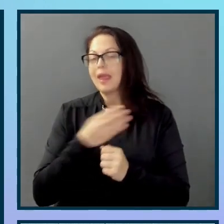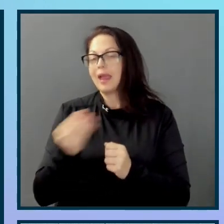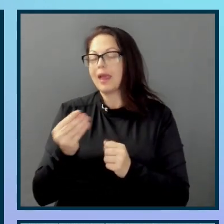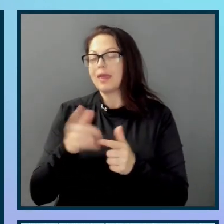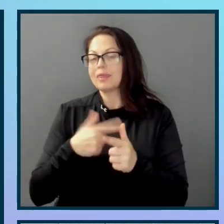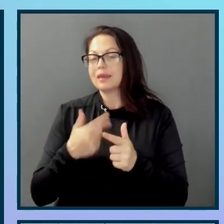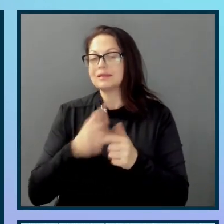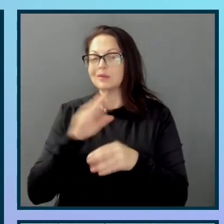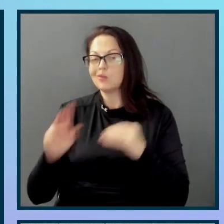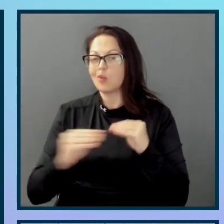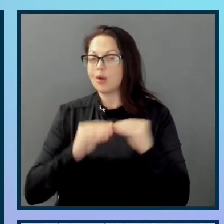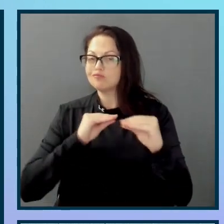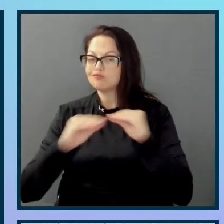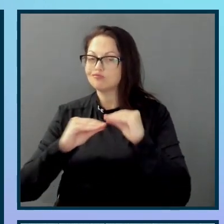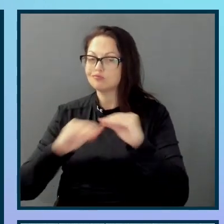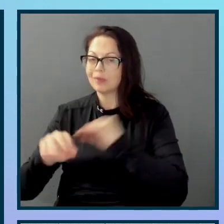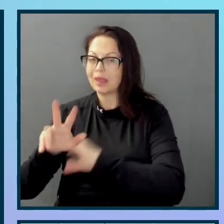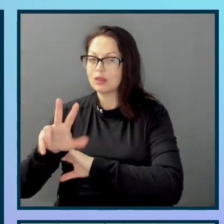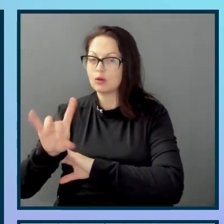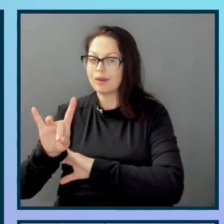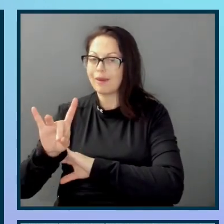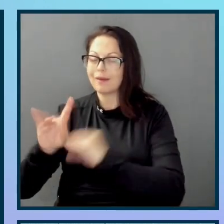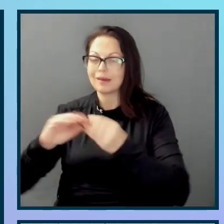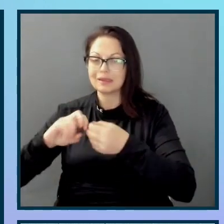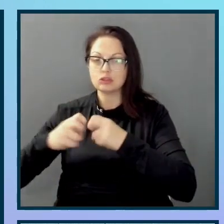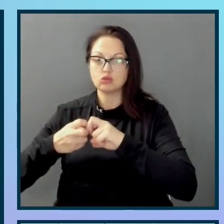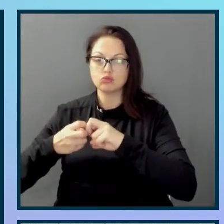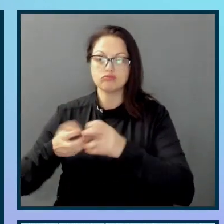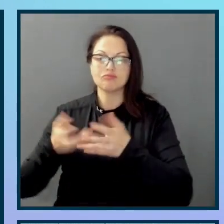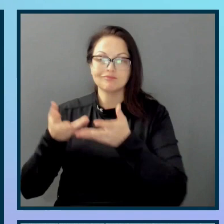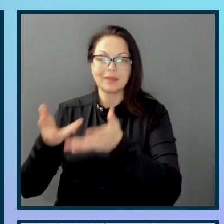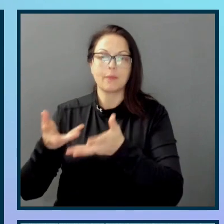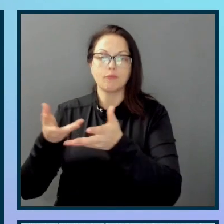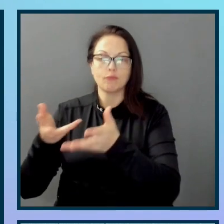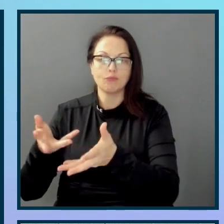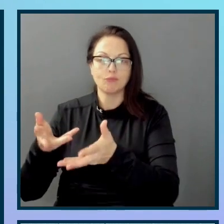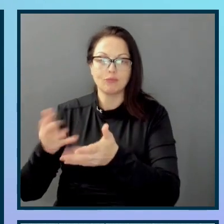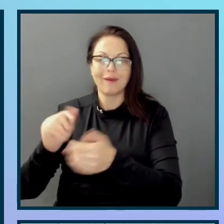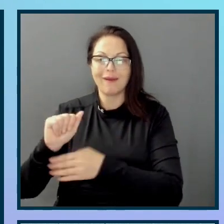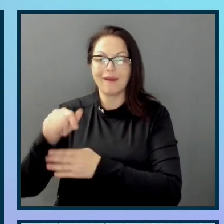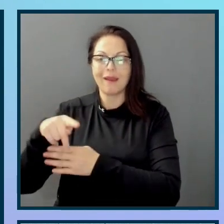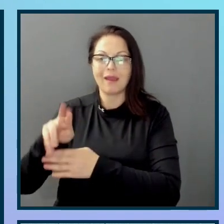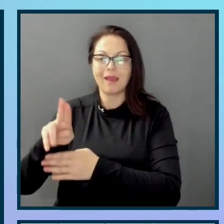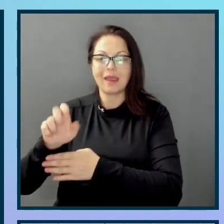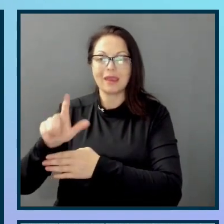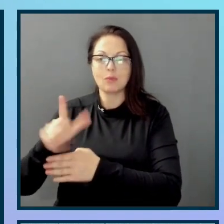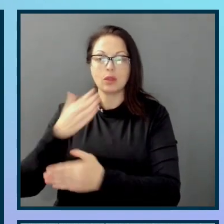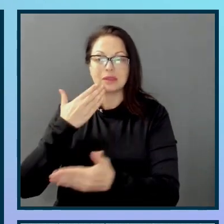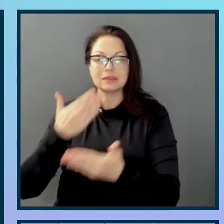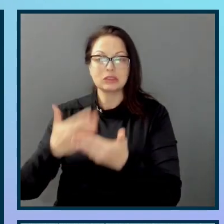and 38 issues left in April. This is a great example of progress being made on a specific product.